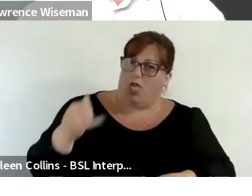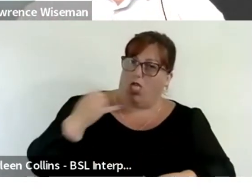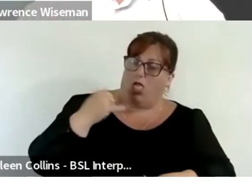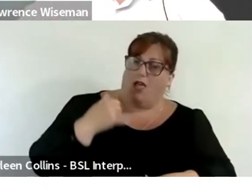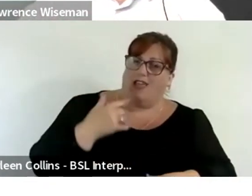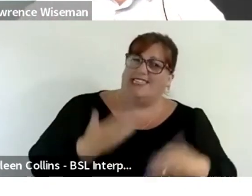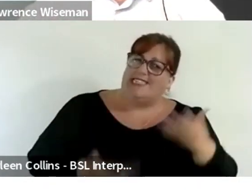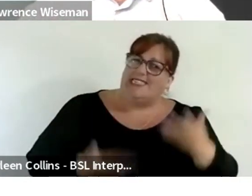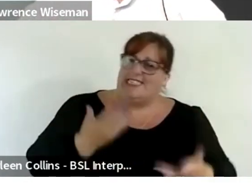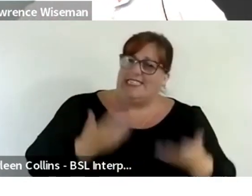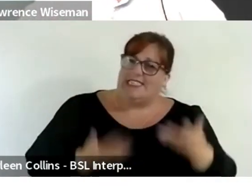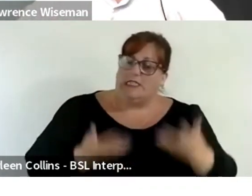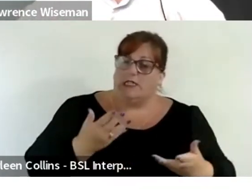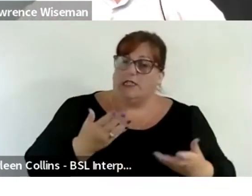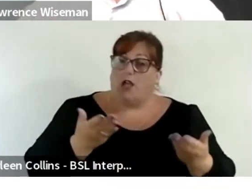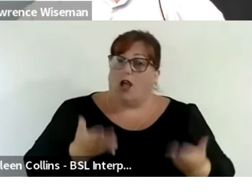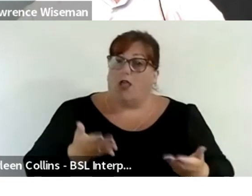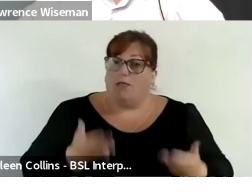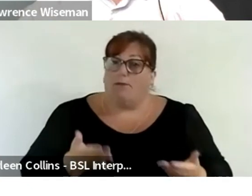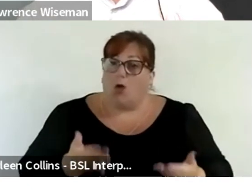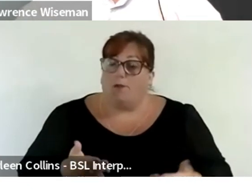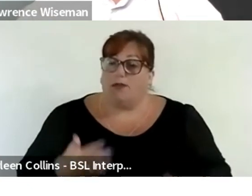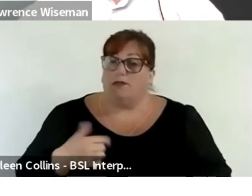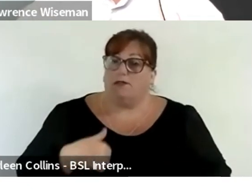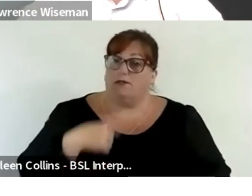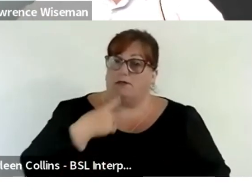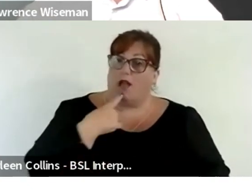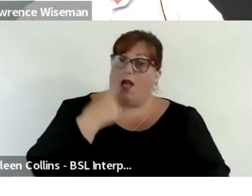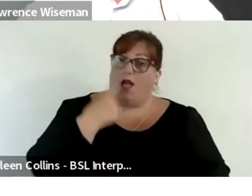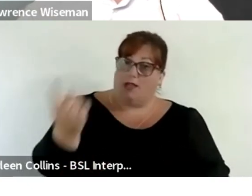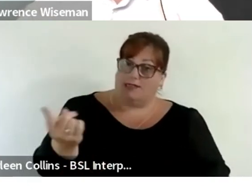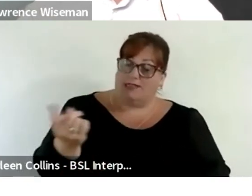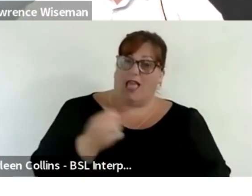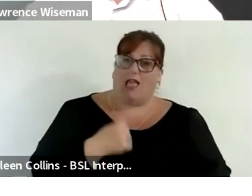At the moment I say, I have working hours, management that I have to do.